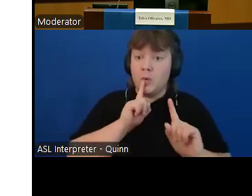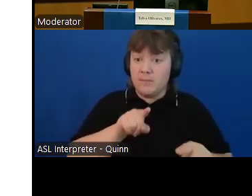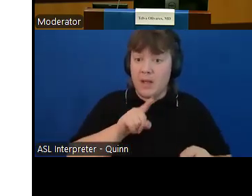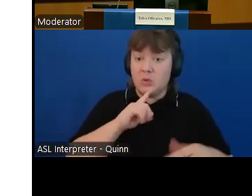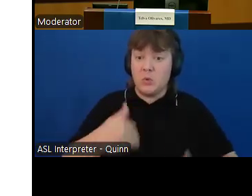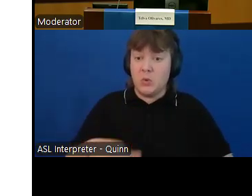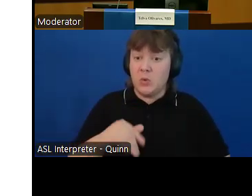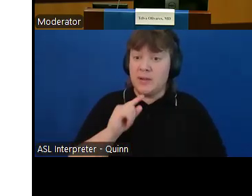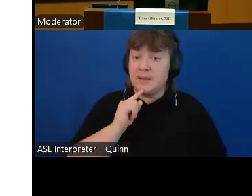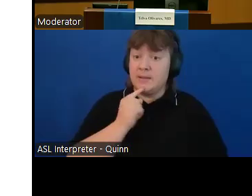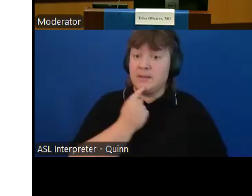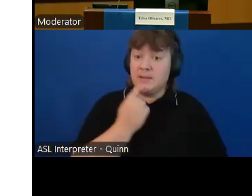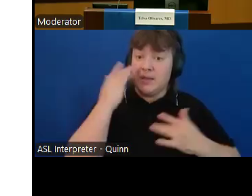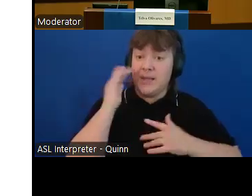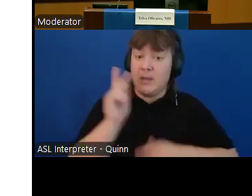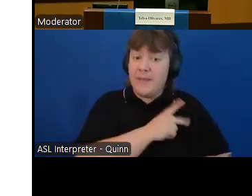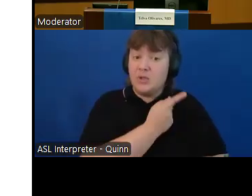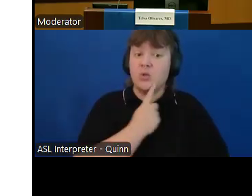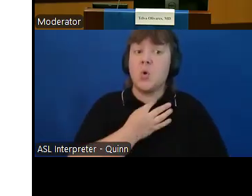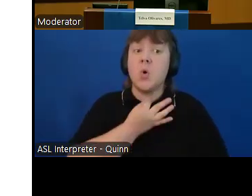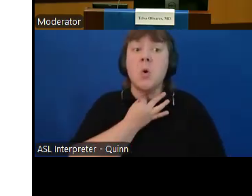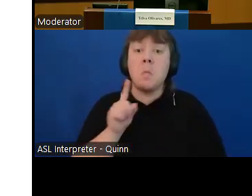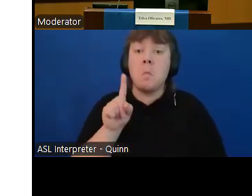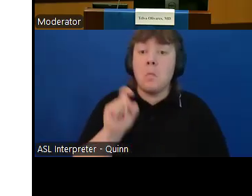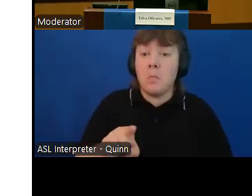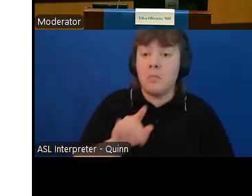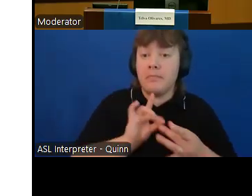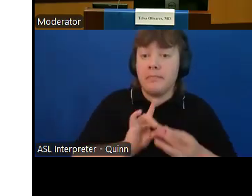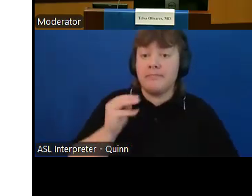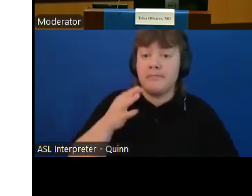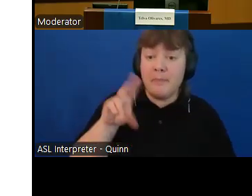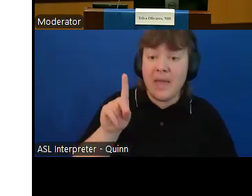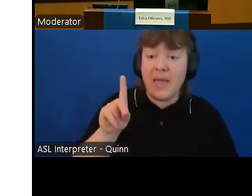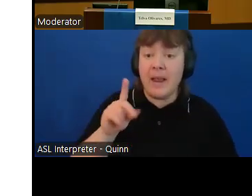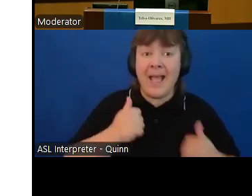ill patients who raise these questions about aid and dying or existential expressions of